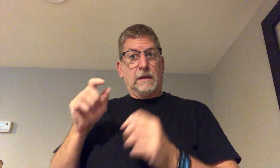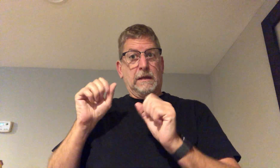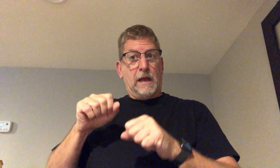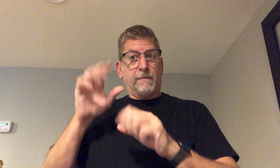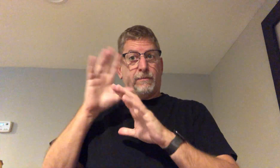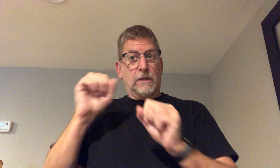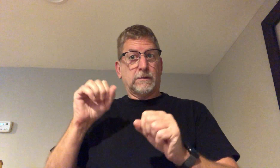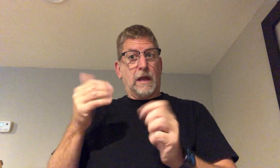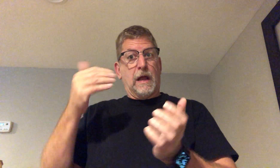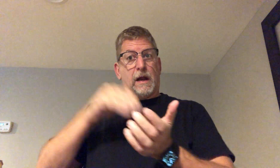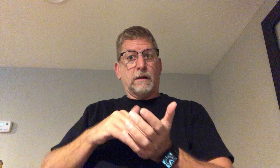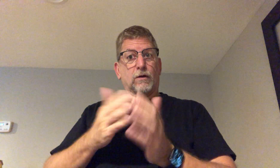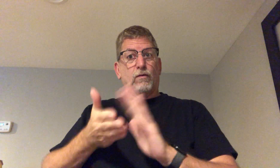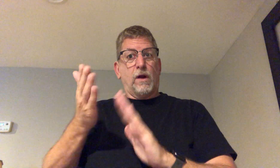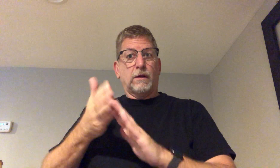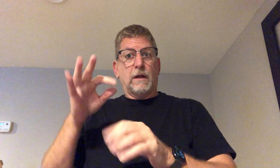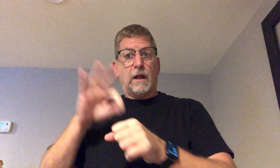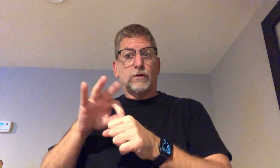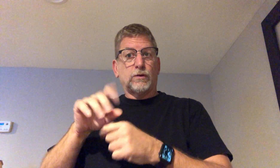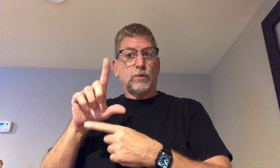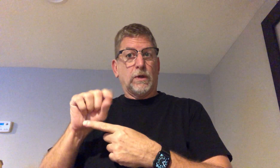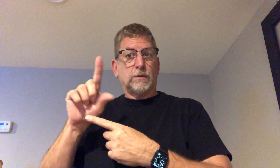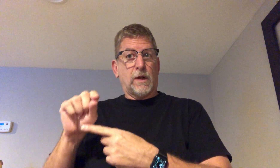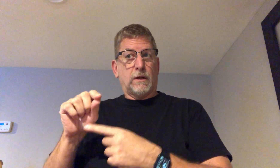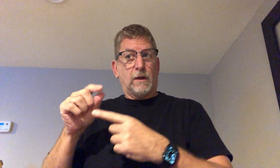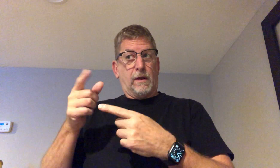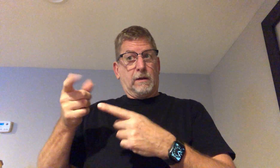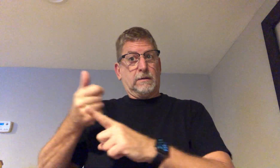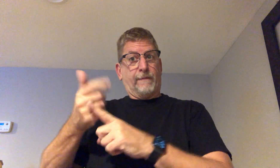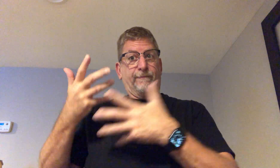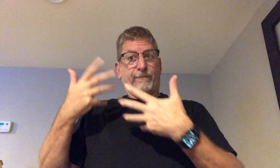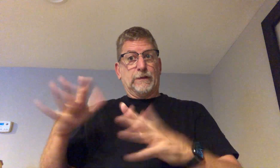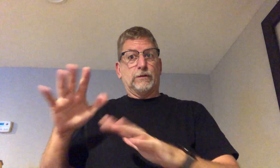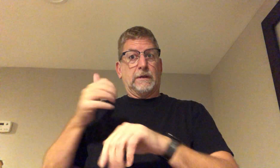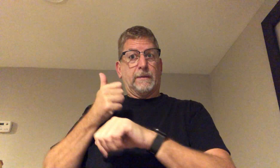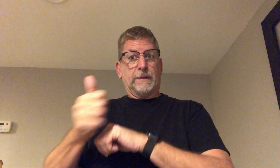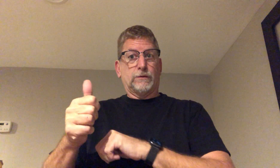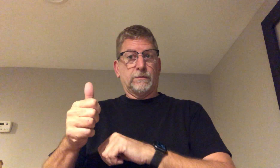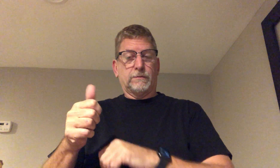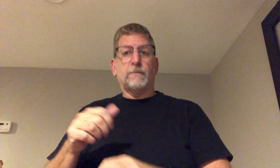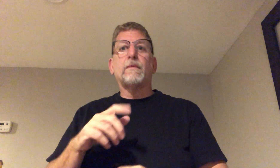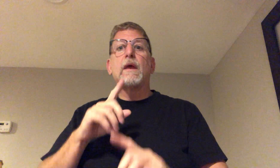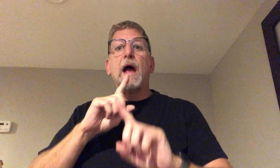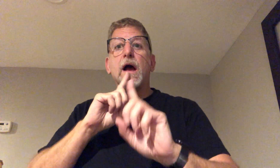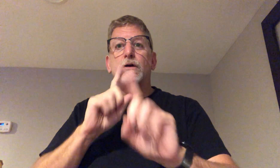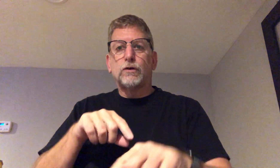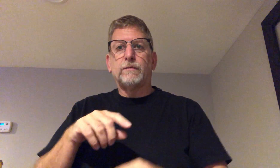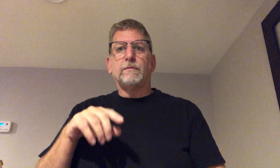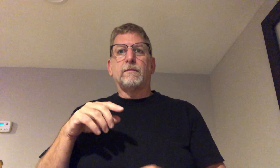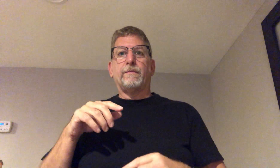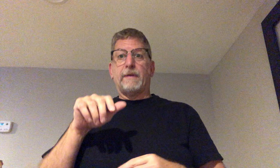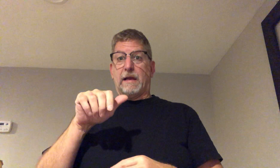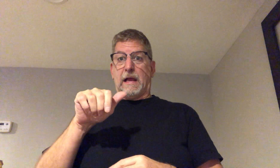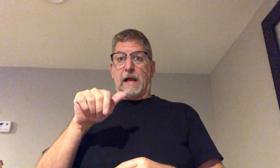Can the President again run in the 2020 elections after being impeached? I can answer that question.